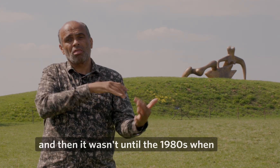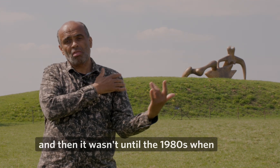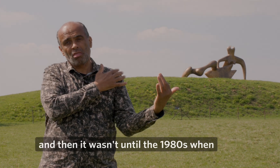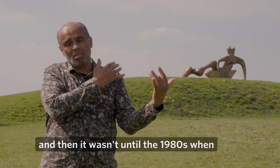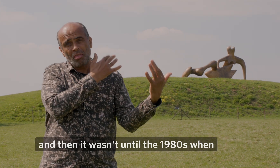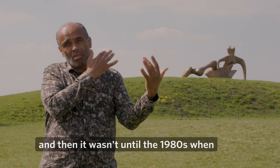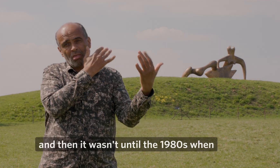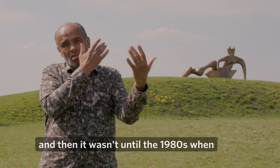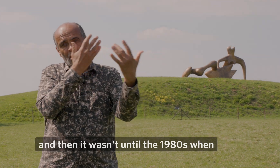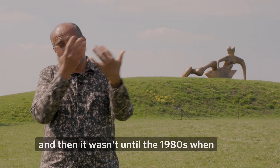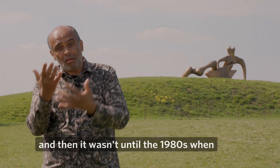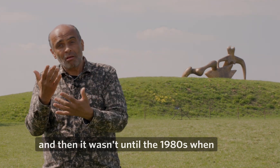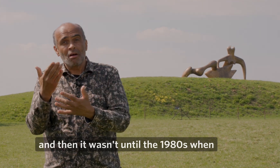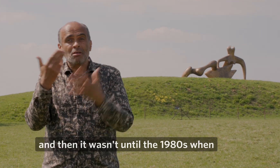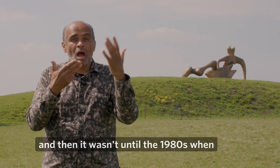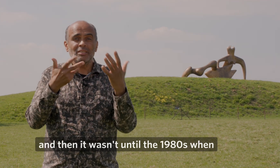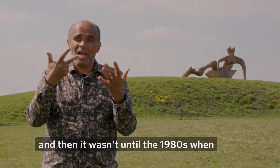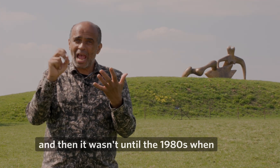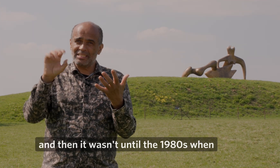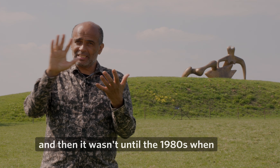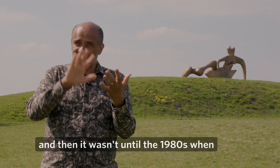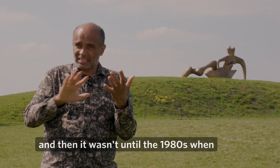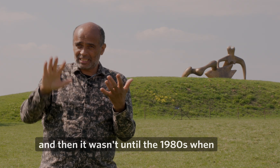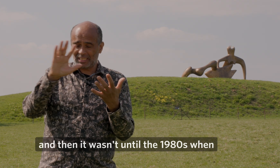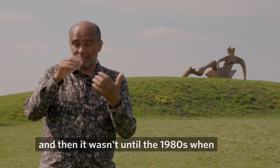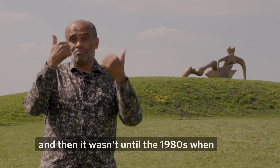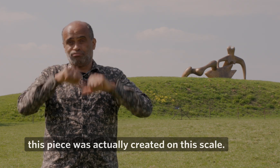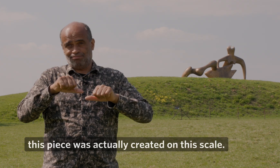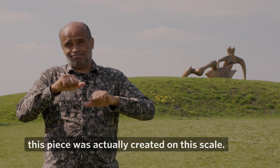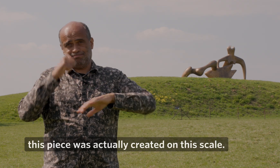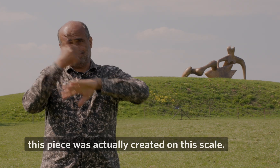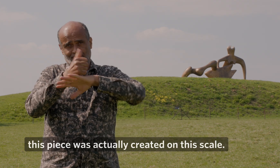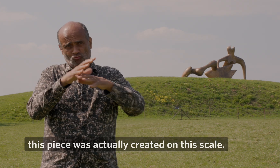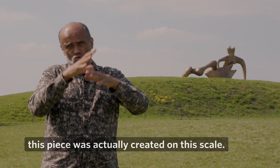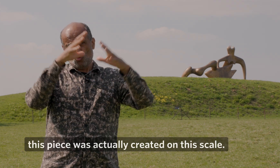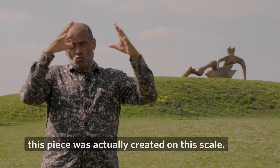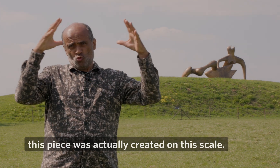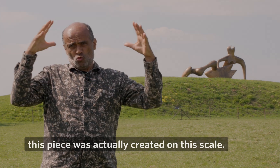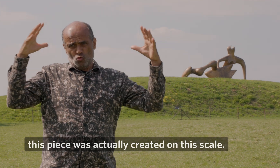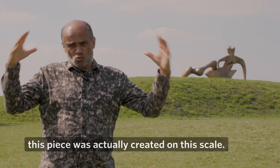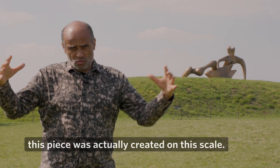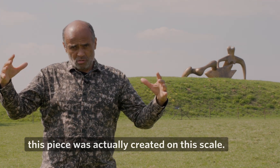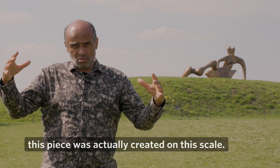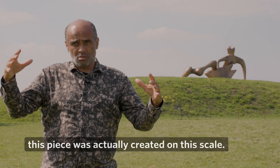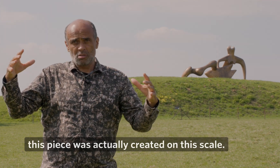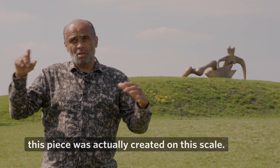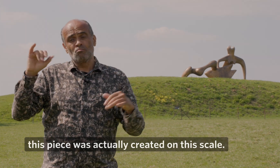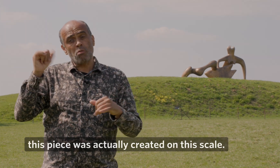and then it wasn't until the 1980s when this piece was actually created on this scale.